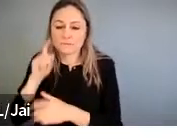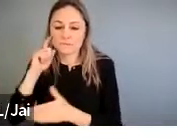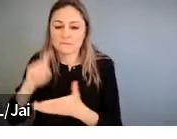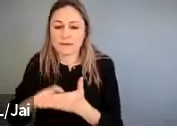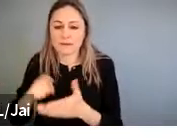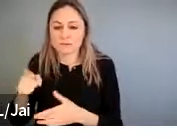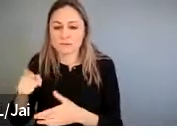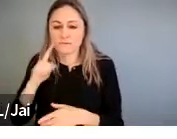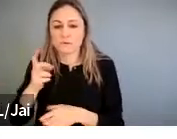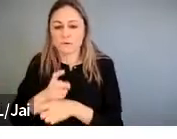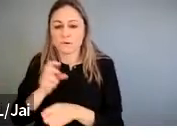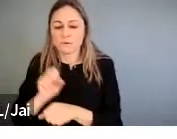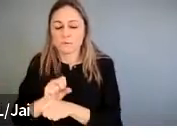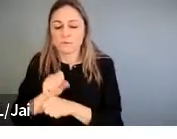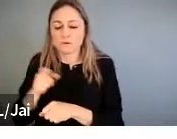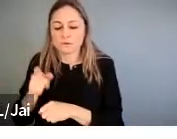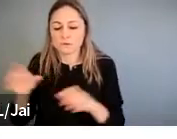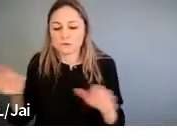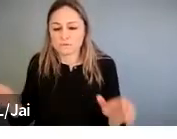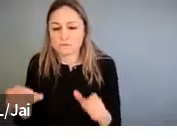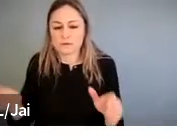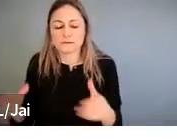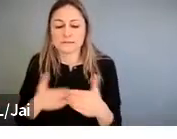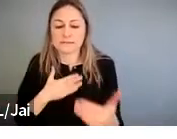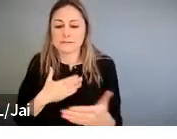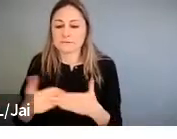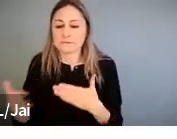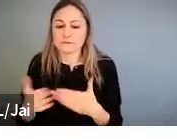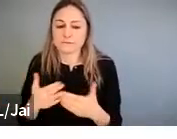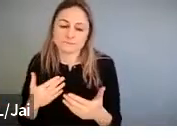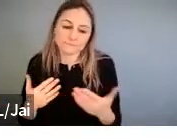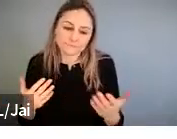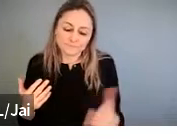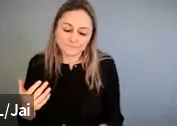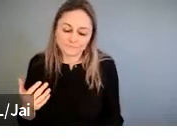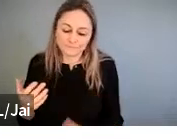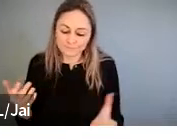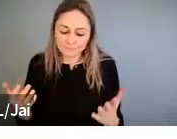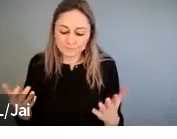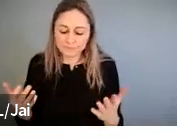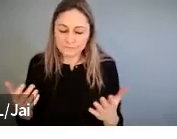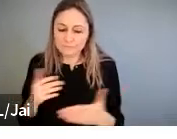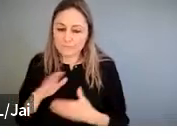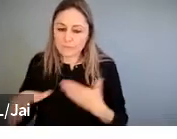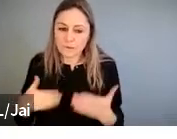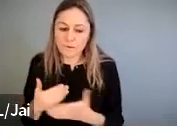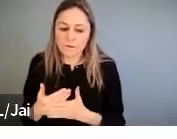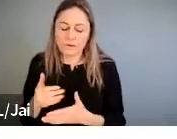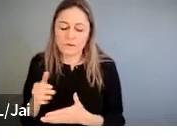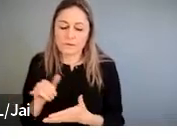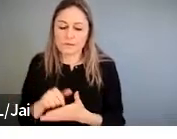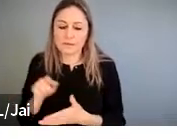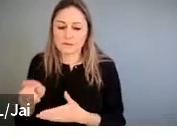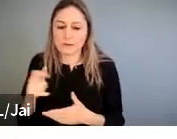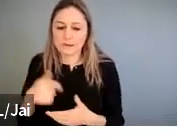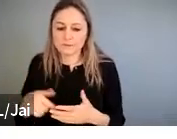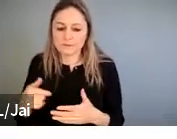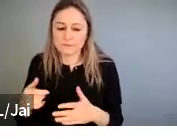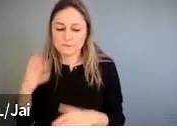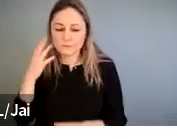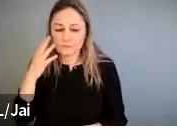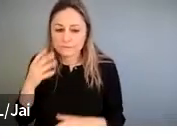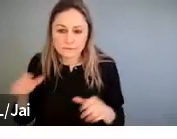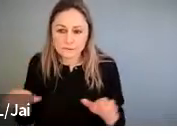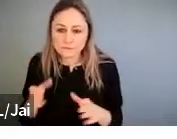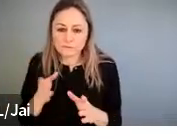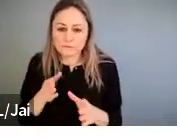work you have done in spite of all that you have to undergo and all that you have on your plate